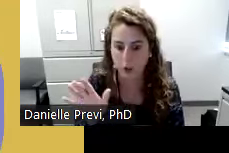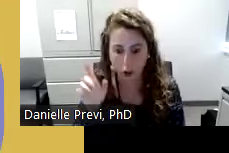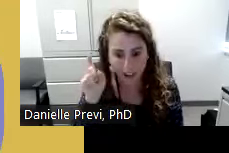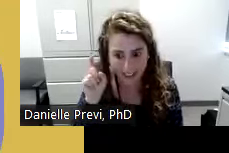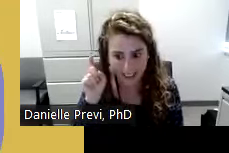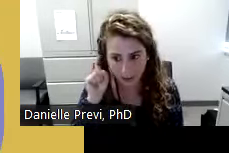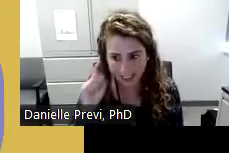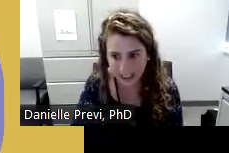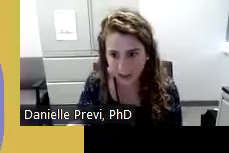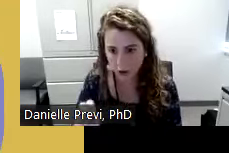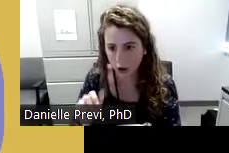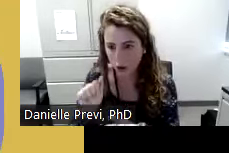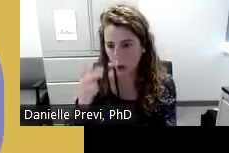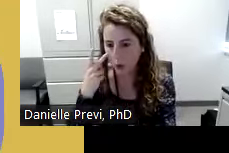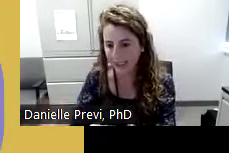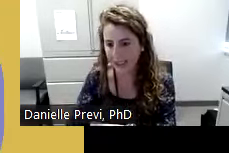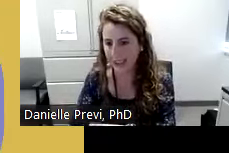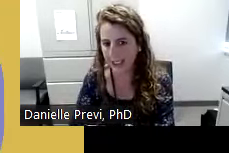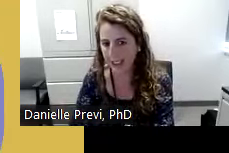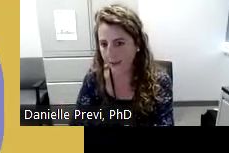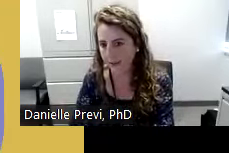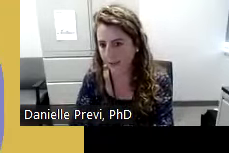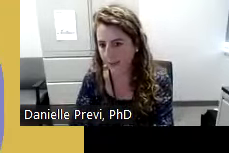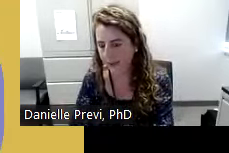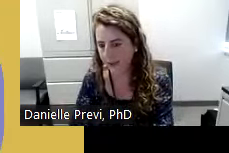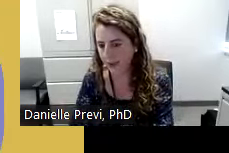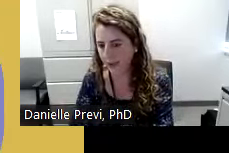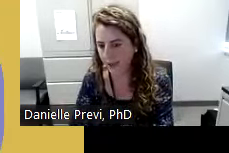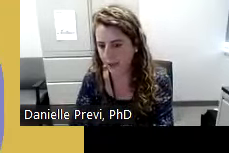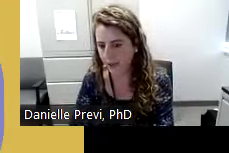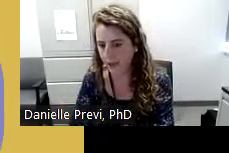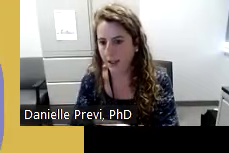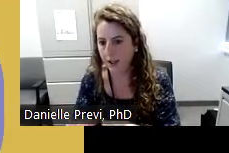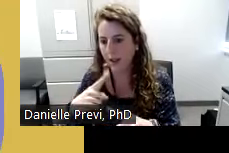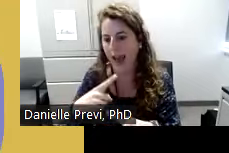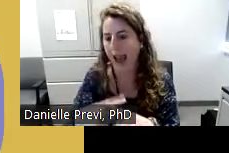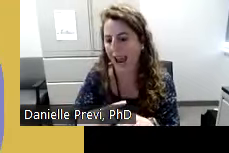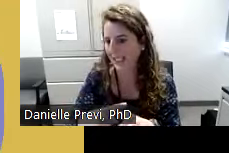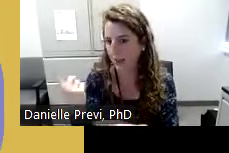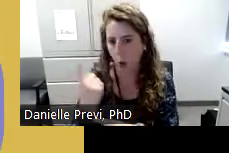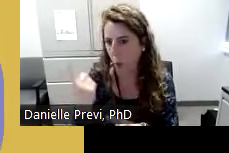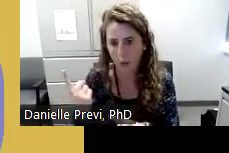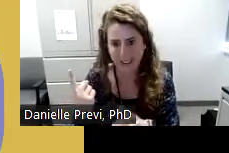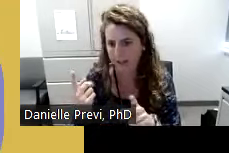auditory levels fall within the speech banana, meaning can they recognize speech sounds? So